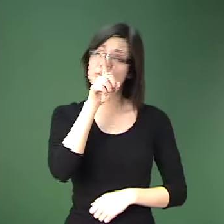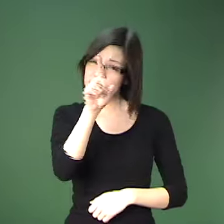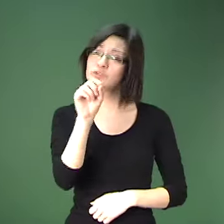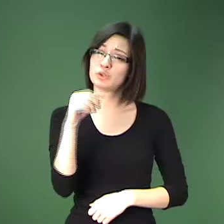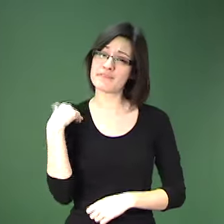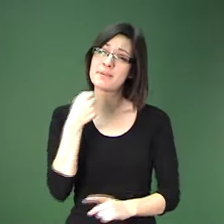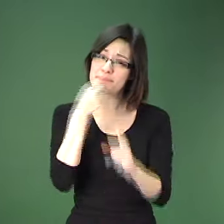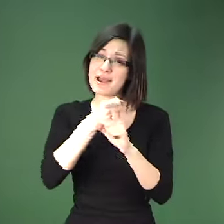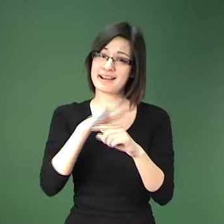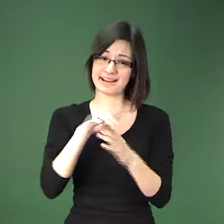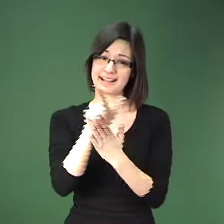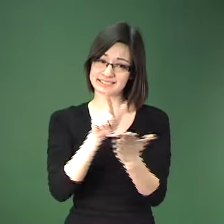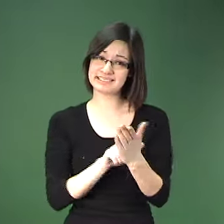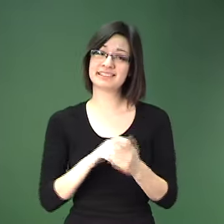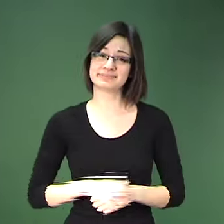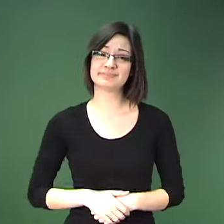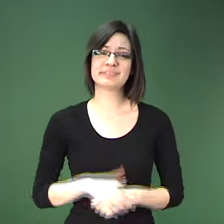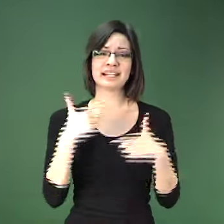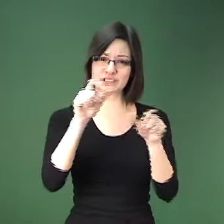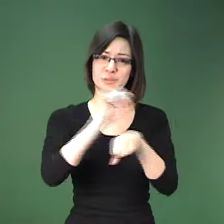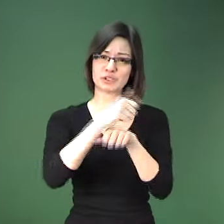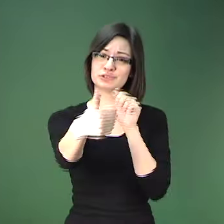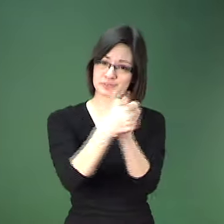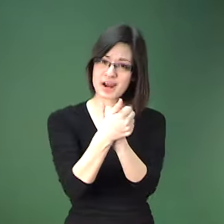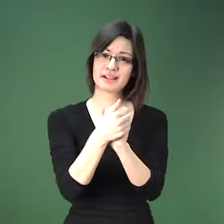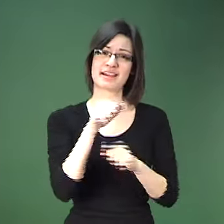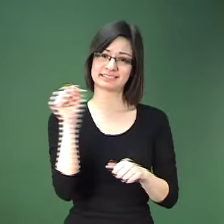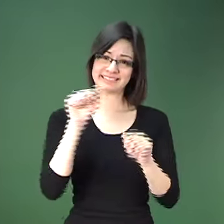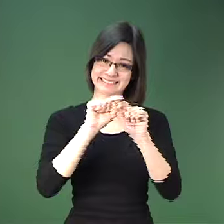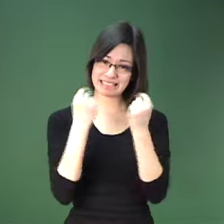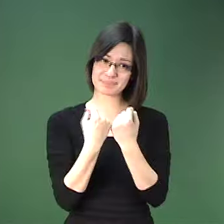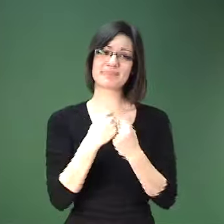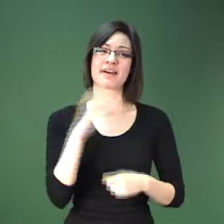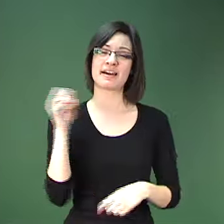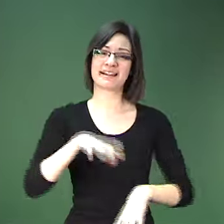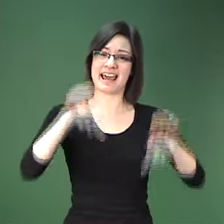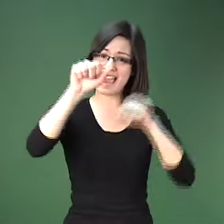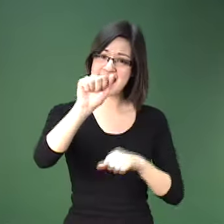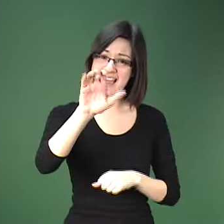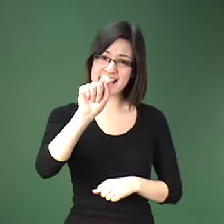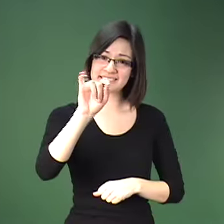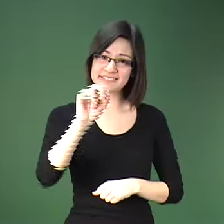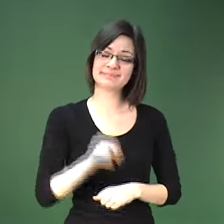You really have an impact on legislation. Let’s work together as a team and take action!